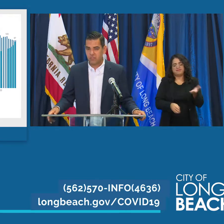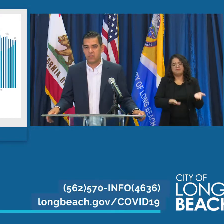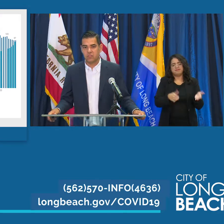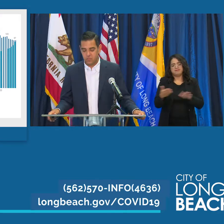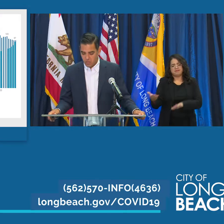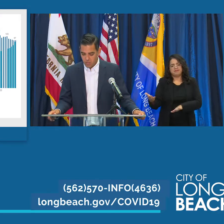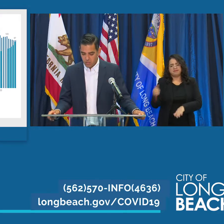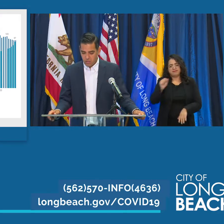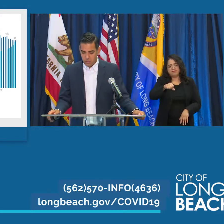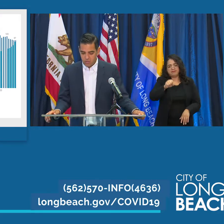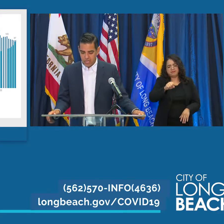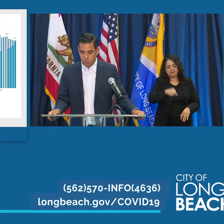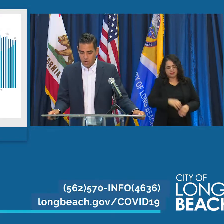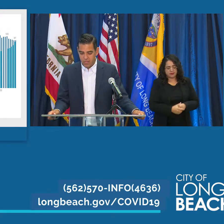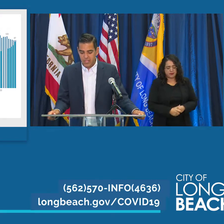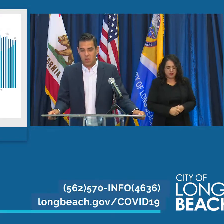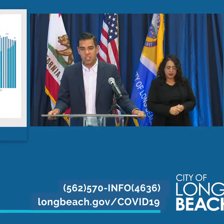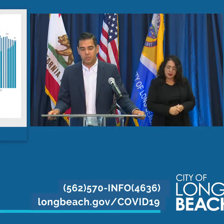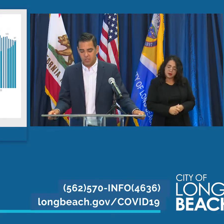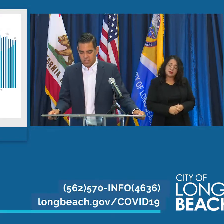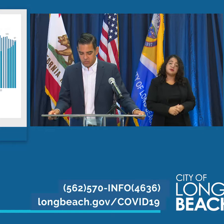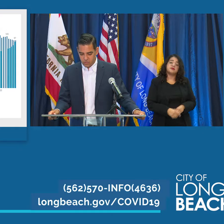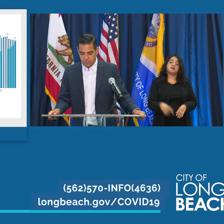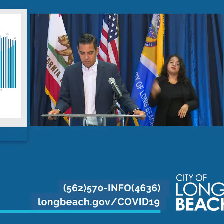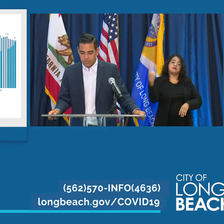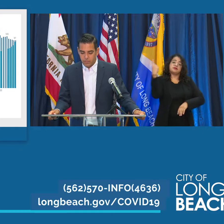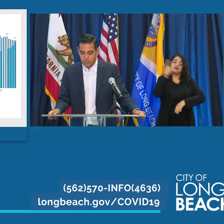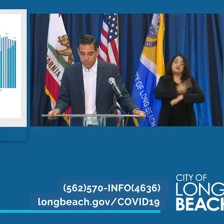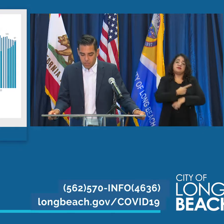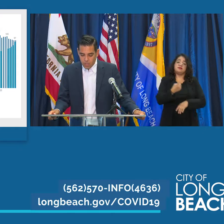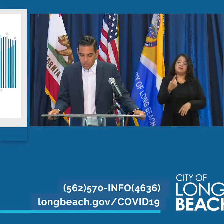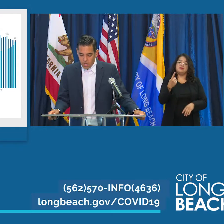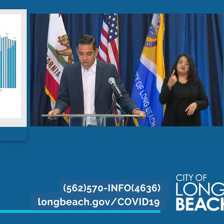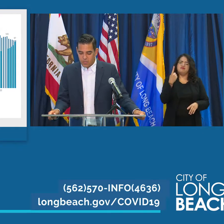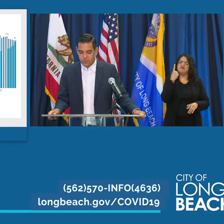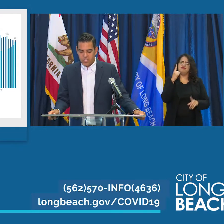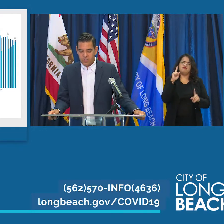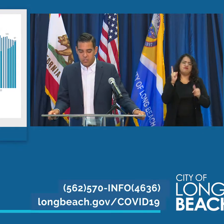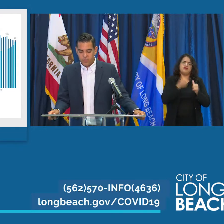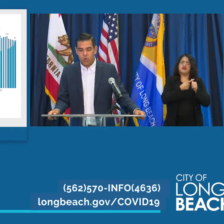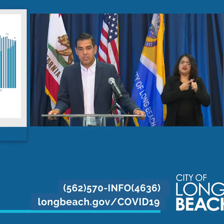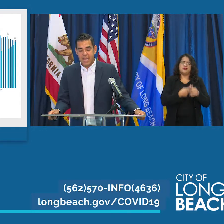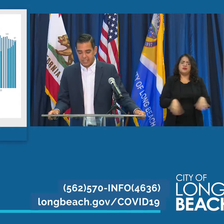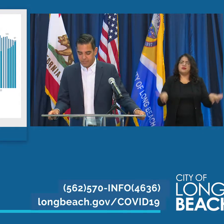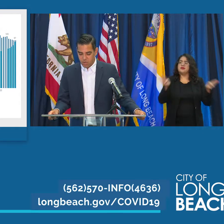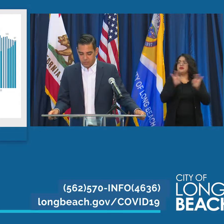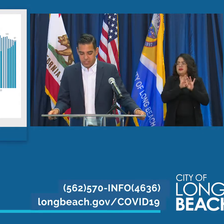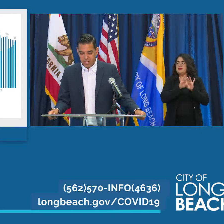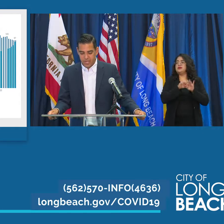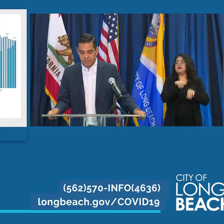since day one, and that's hospitalizations. Hospitalizations are reported daily, but over time